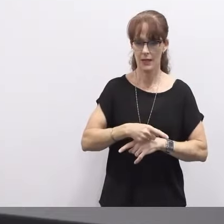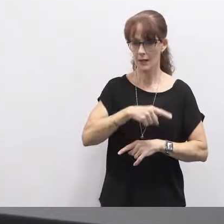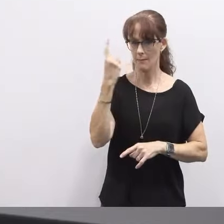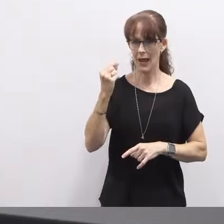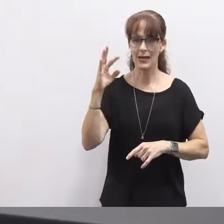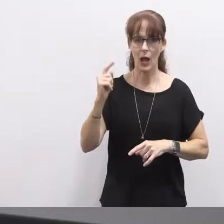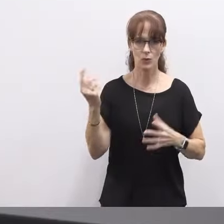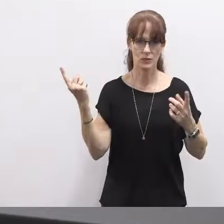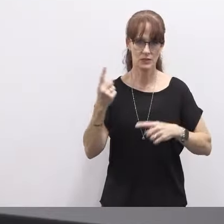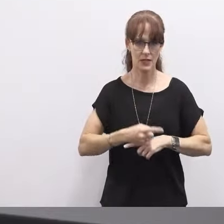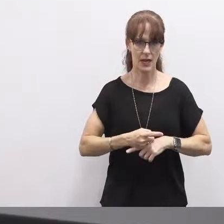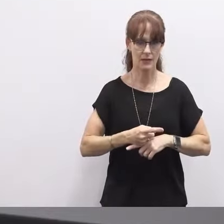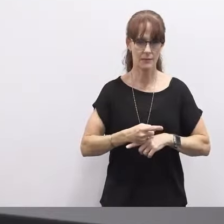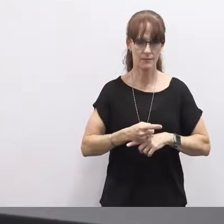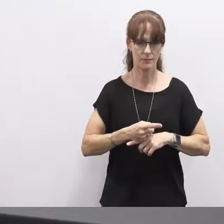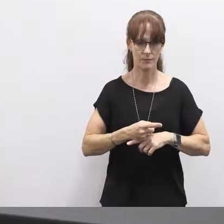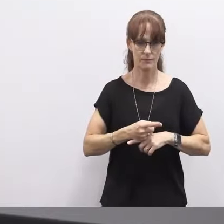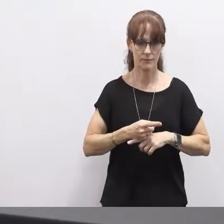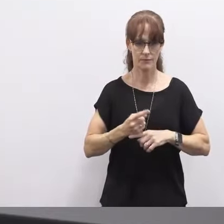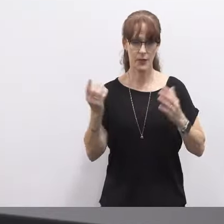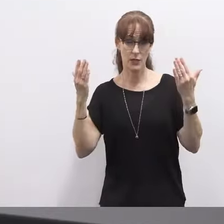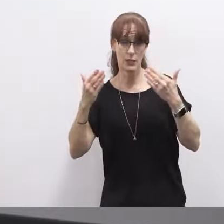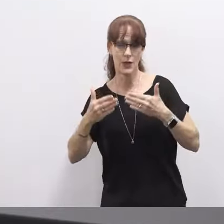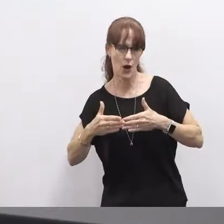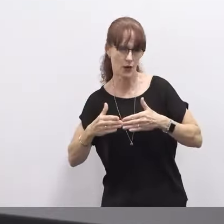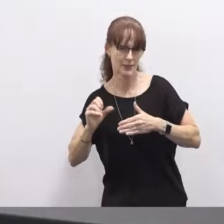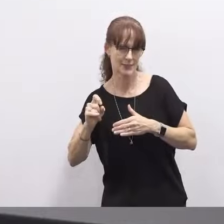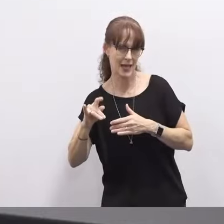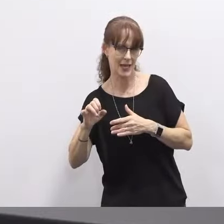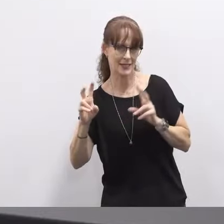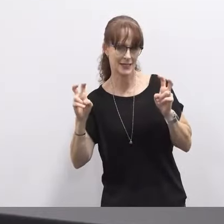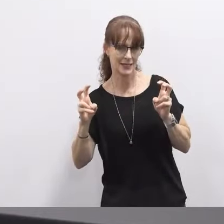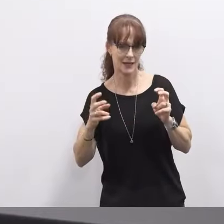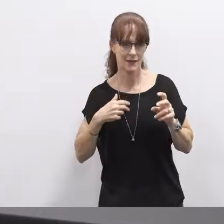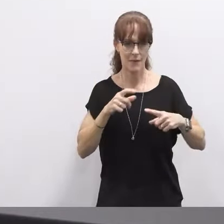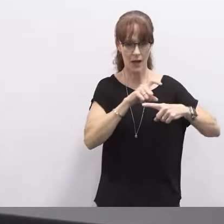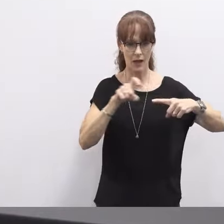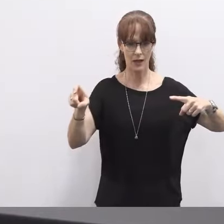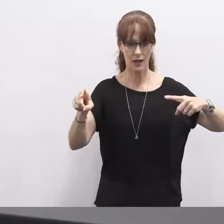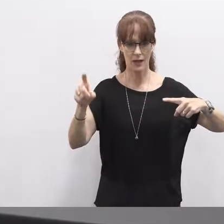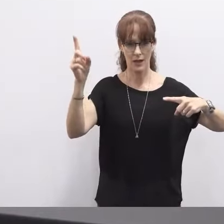which was like for the Dark Side Day. And my closet is at least like over half black.